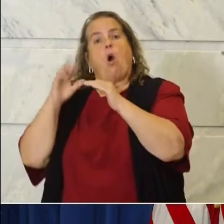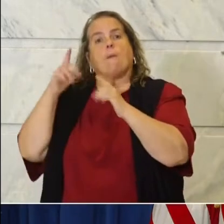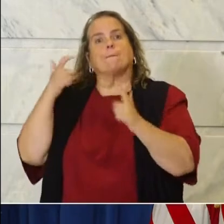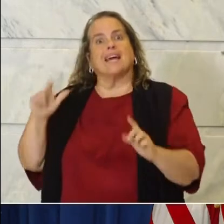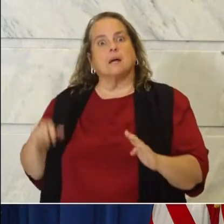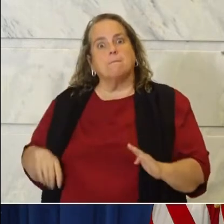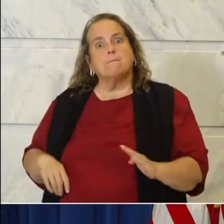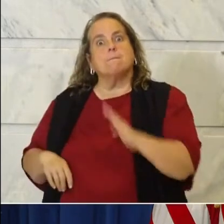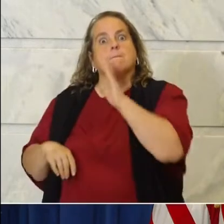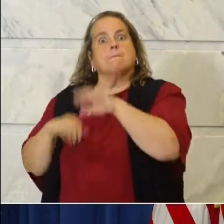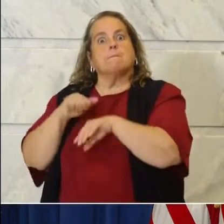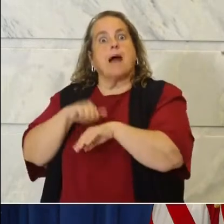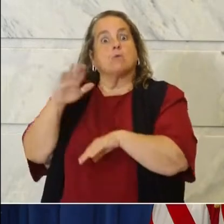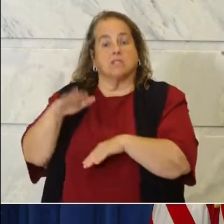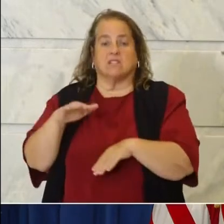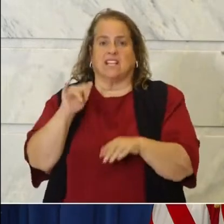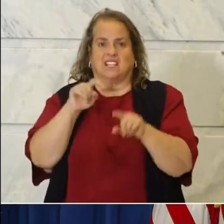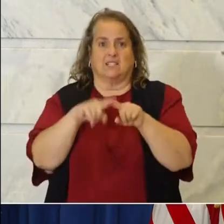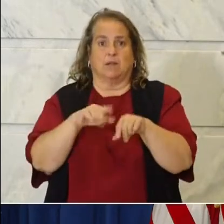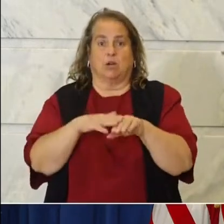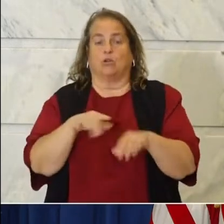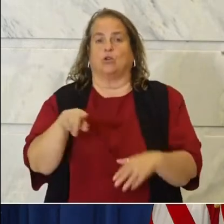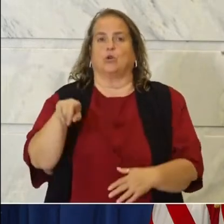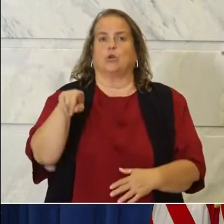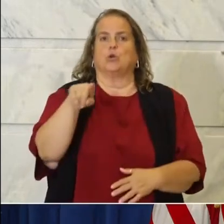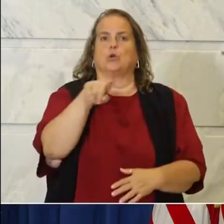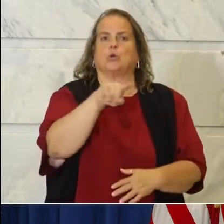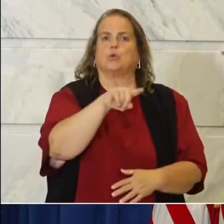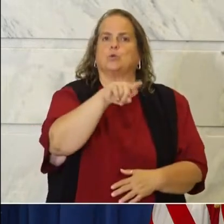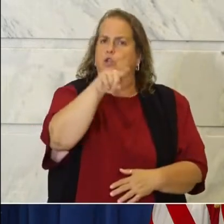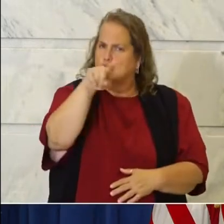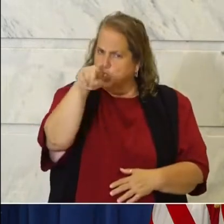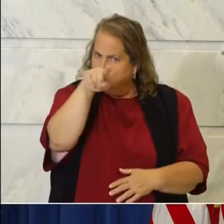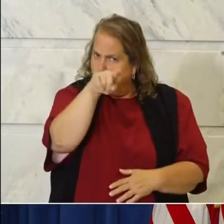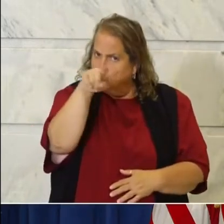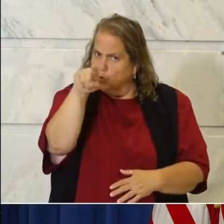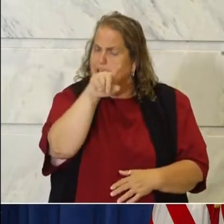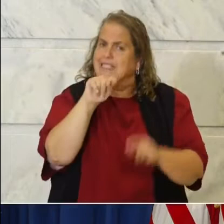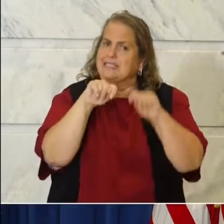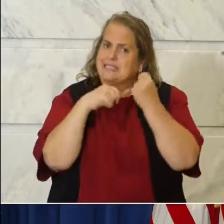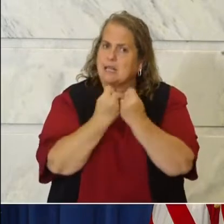is entirely dependent on the actions of Team Kentucky. We can want this curve